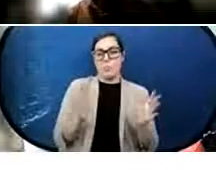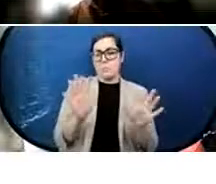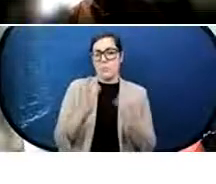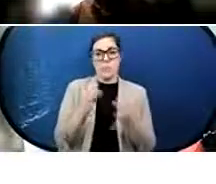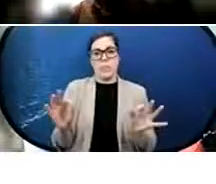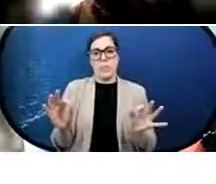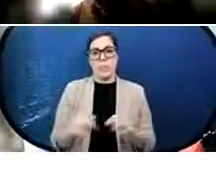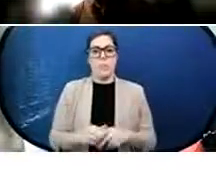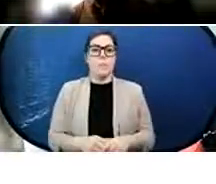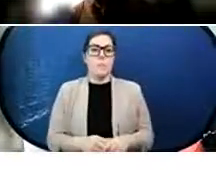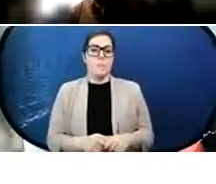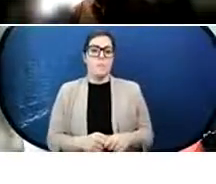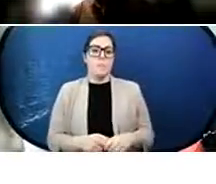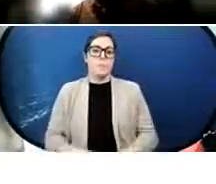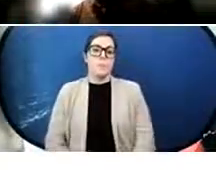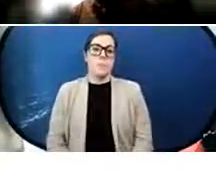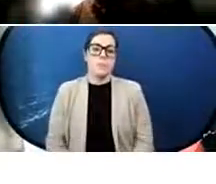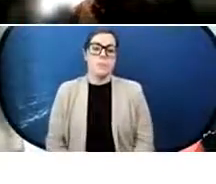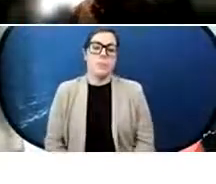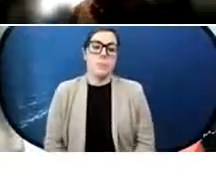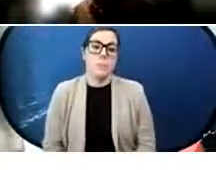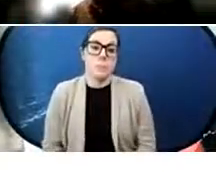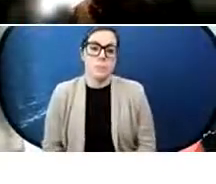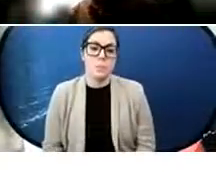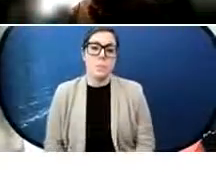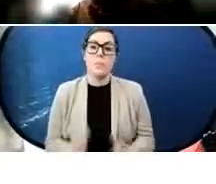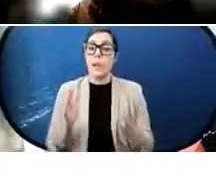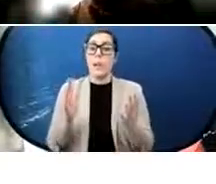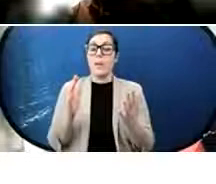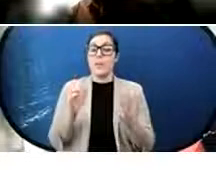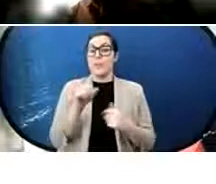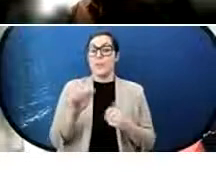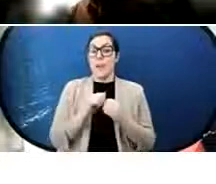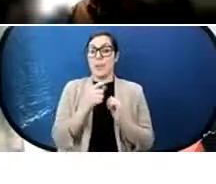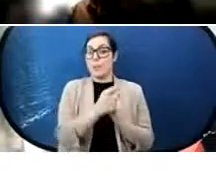And of course, the big million dollar question is, how can you help? Well, first of all,